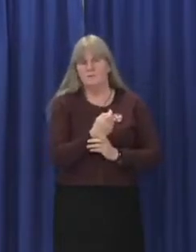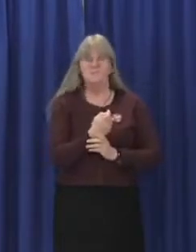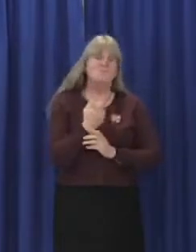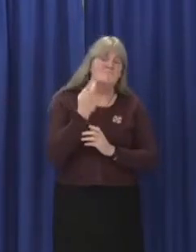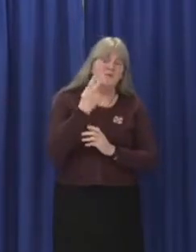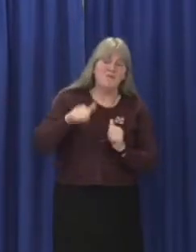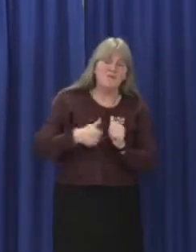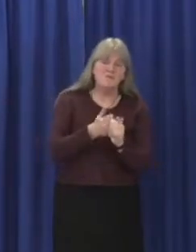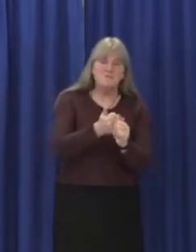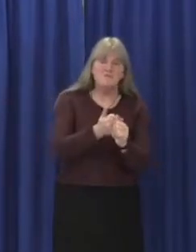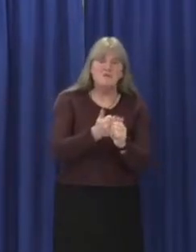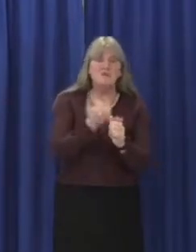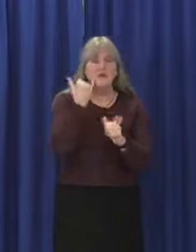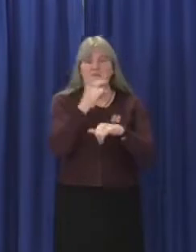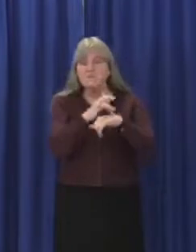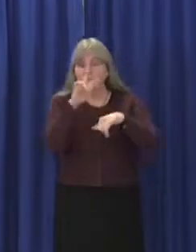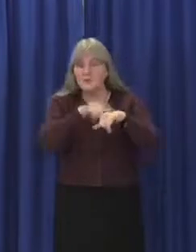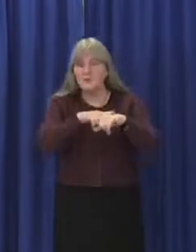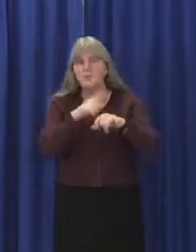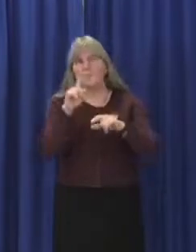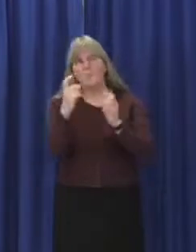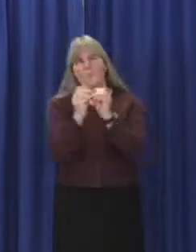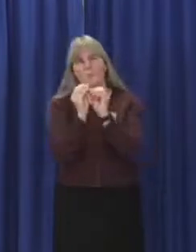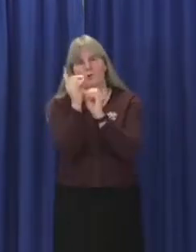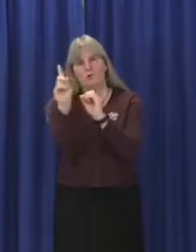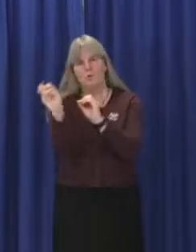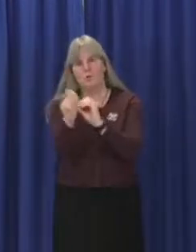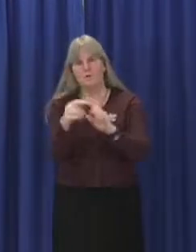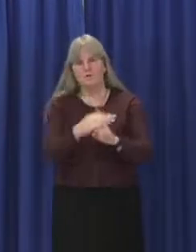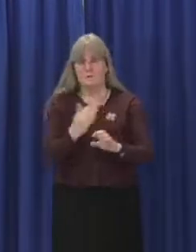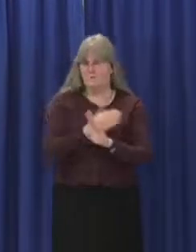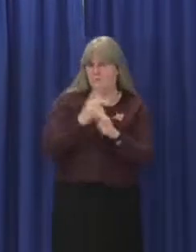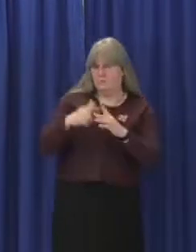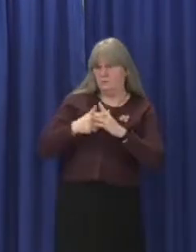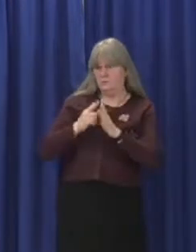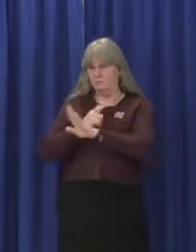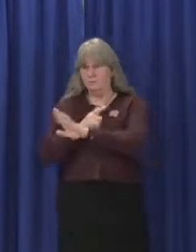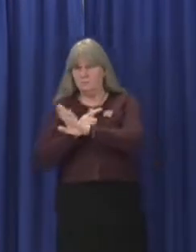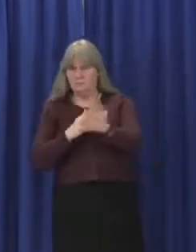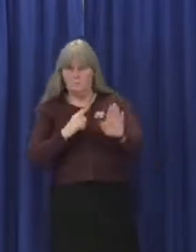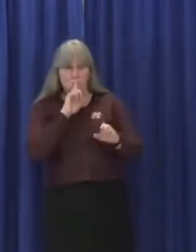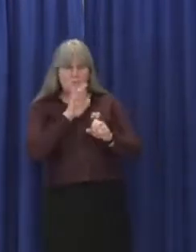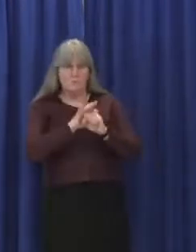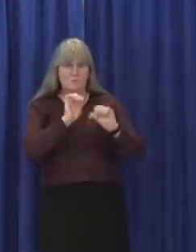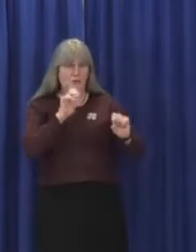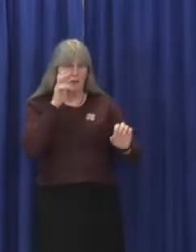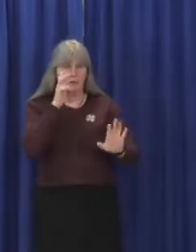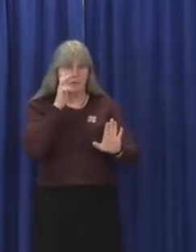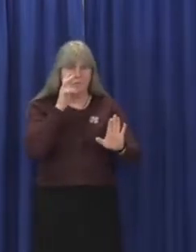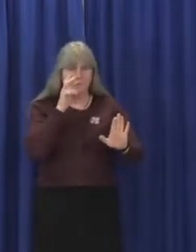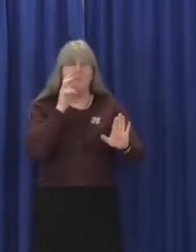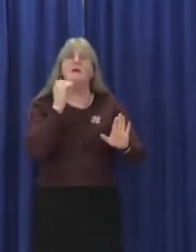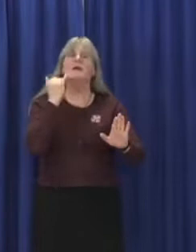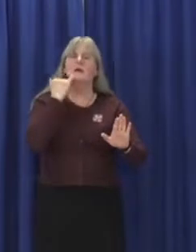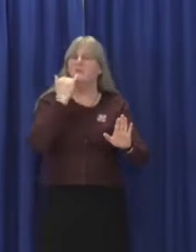follow up with another round, time permitting. Before we begin with our speakers, I'd just like to verify everyone can hear us. If any of the reporters are